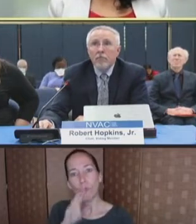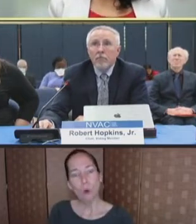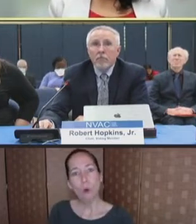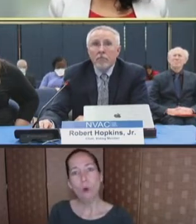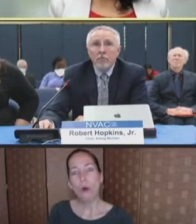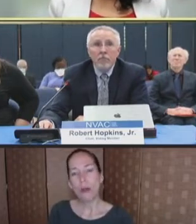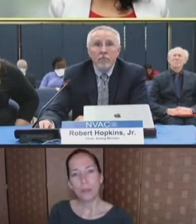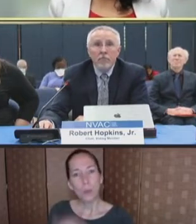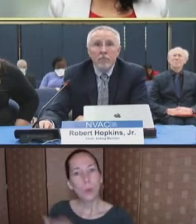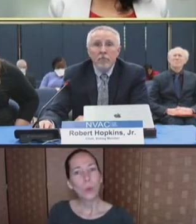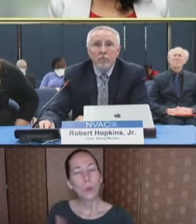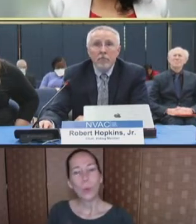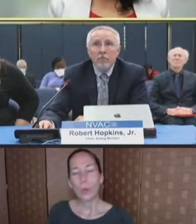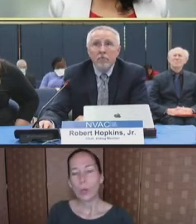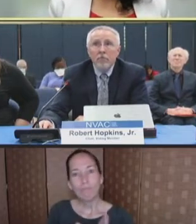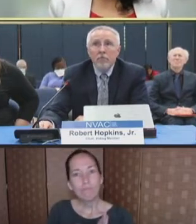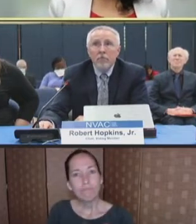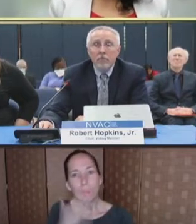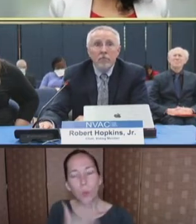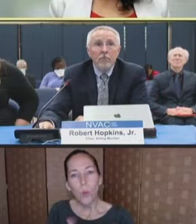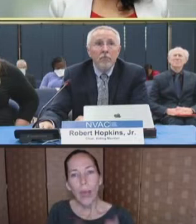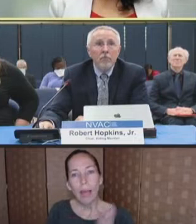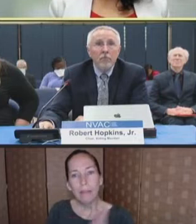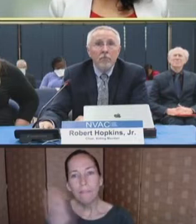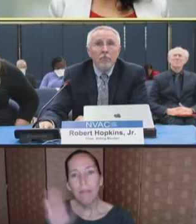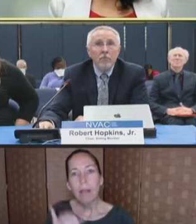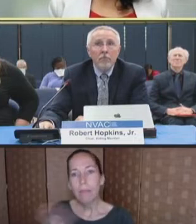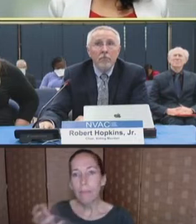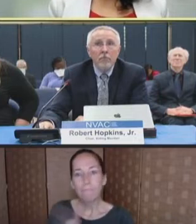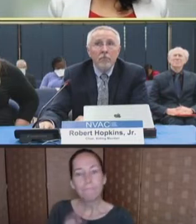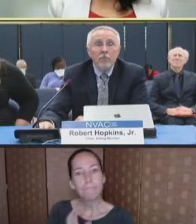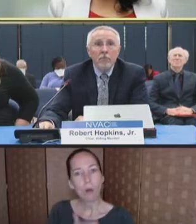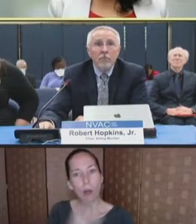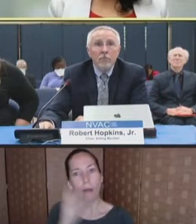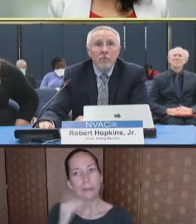does align with our experiences in terms of what we're seeing as some of the key factors,